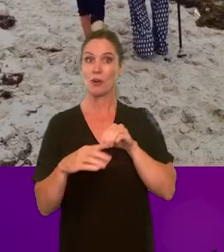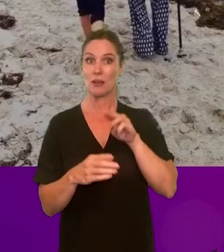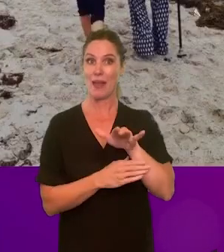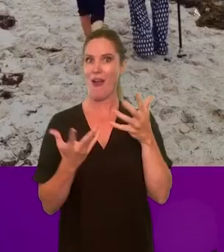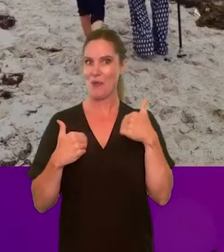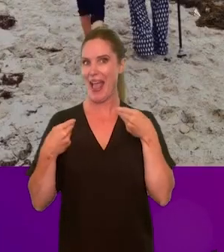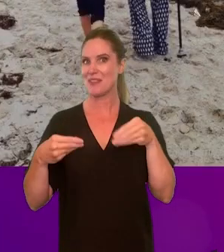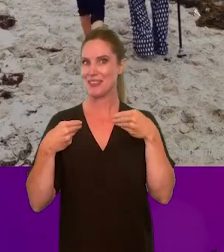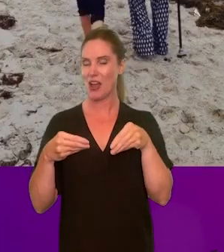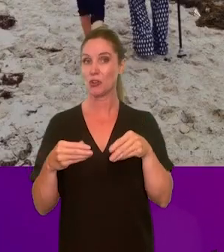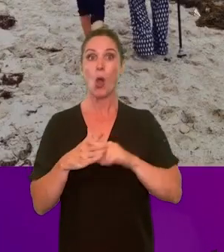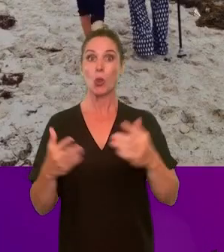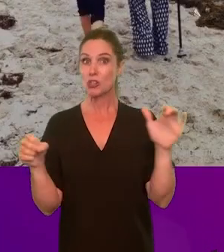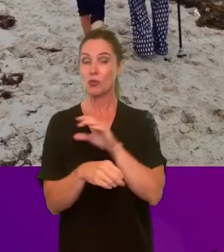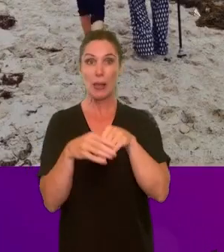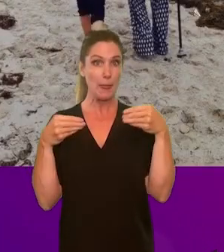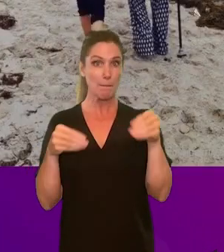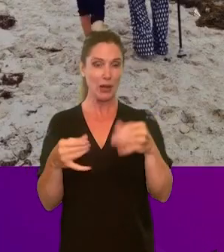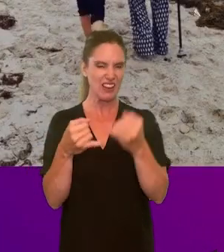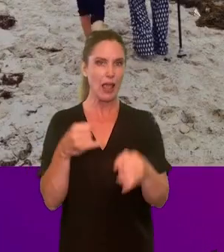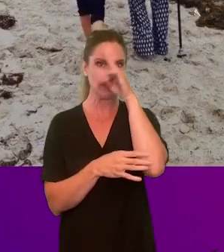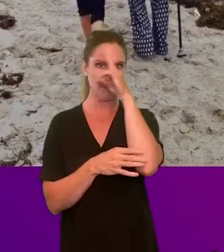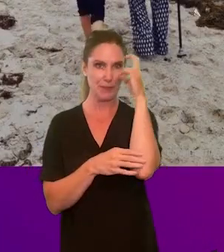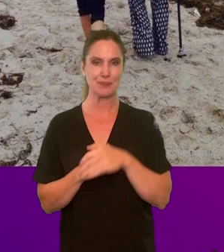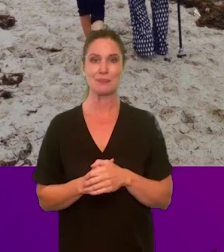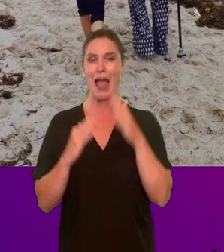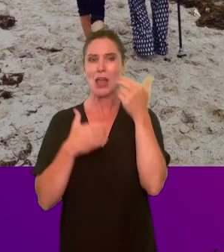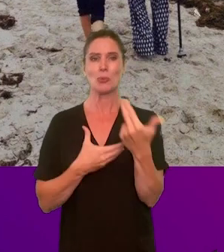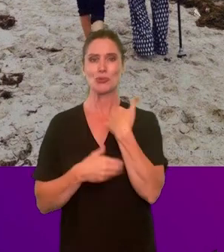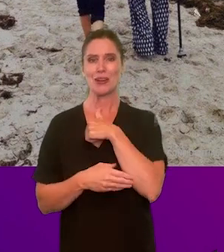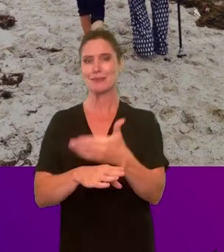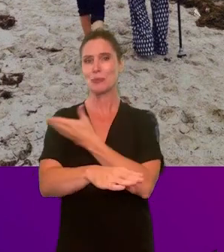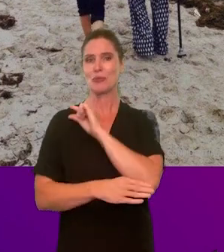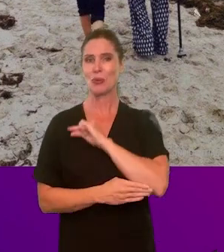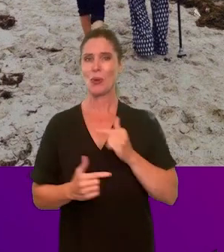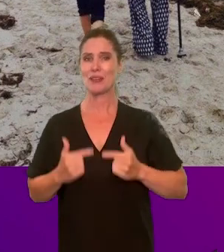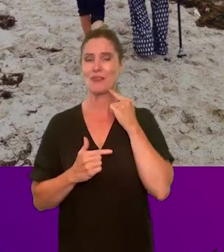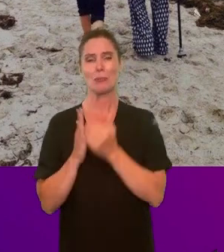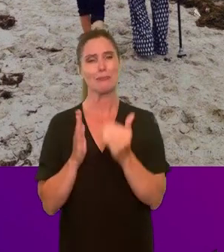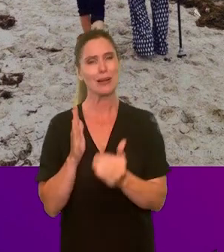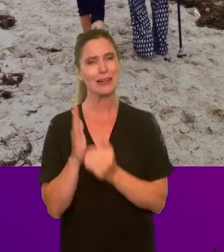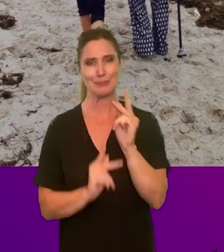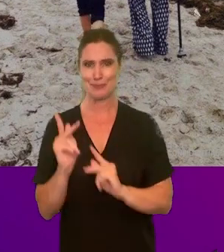I hope you'll join us in improving quality of life for millions of people. You can buy our bra for yourself or a loved one,